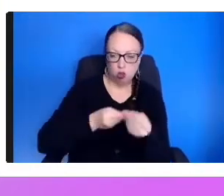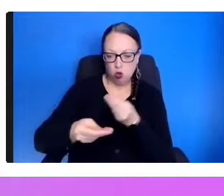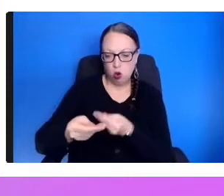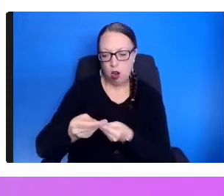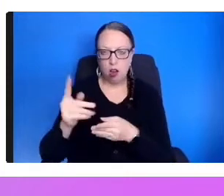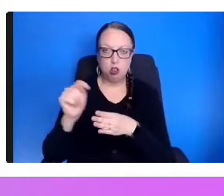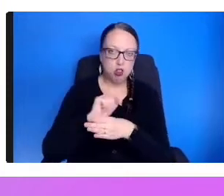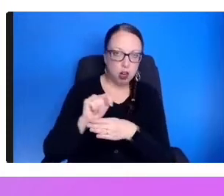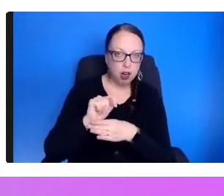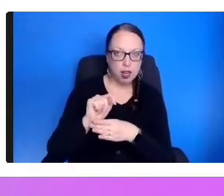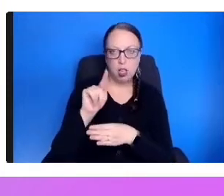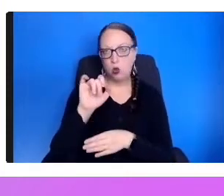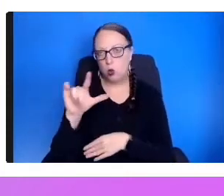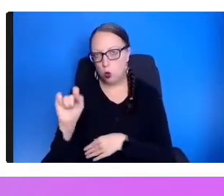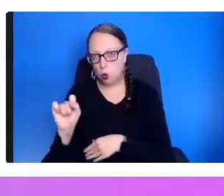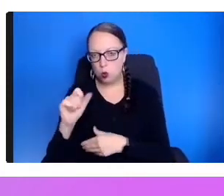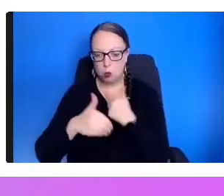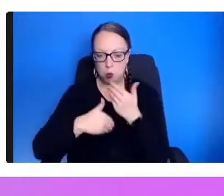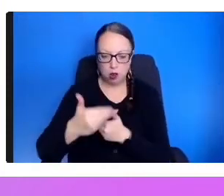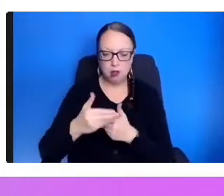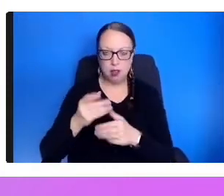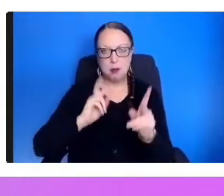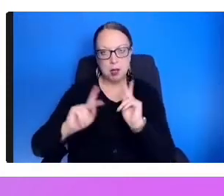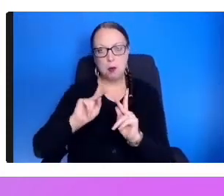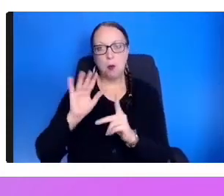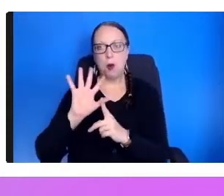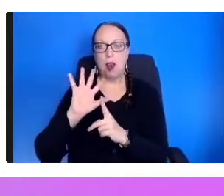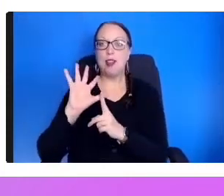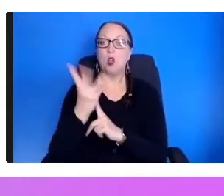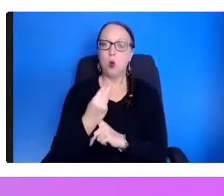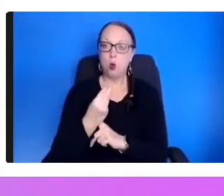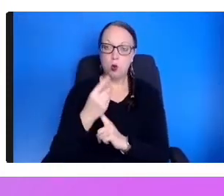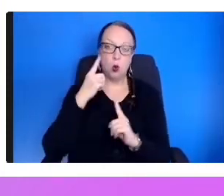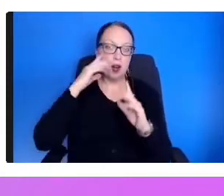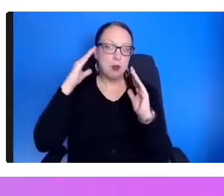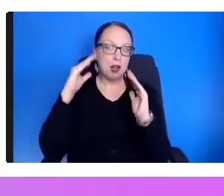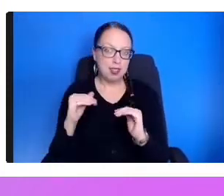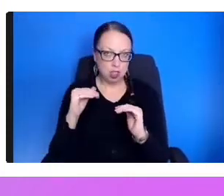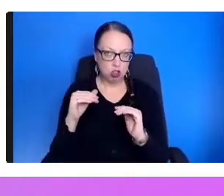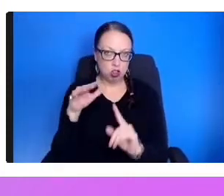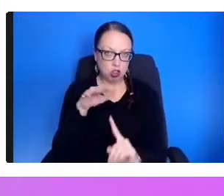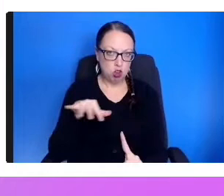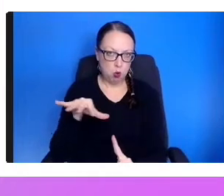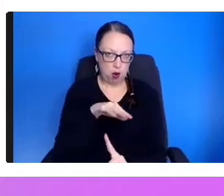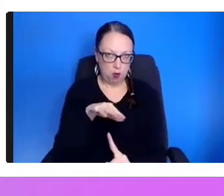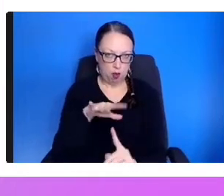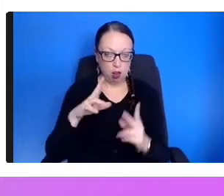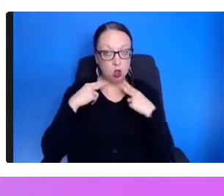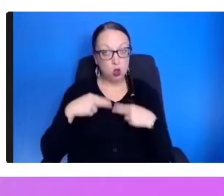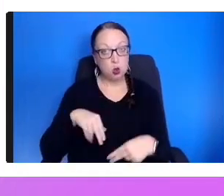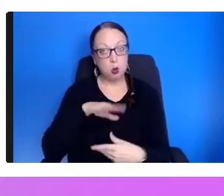processes, people and obviously the culture the expectation around it. The human centered design is process